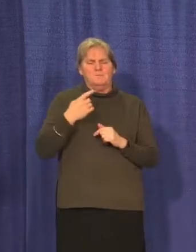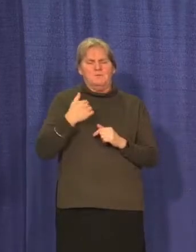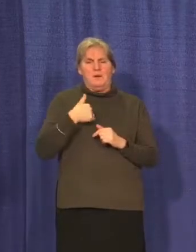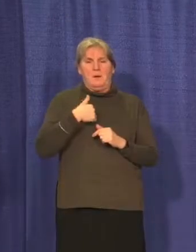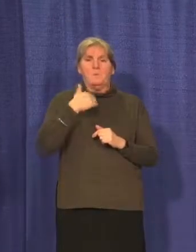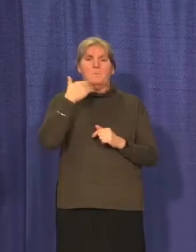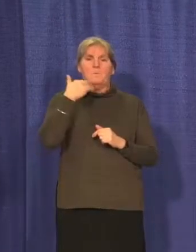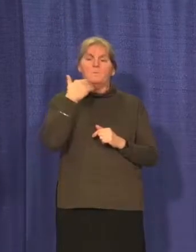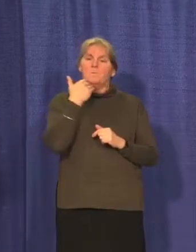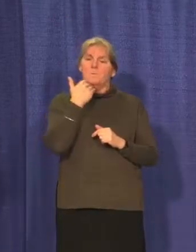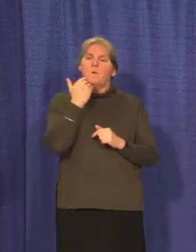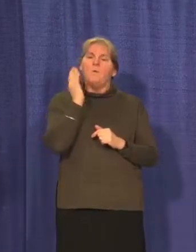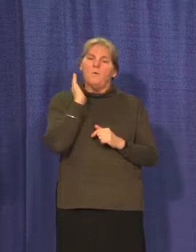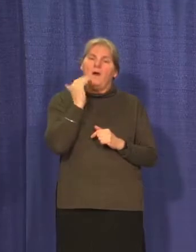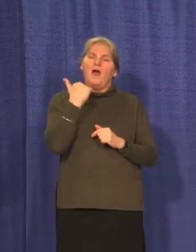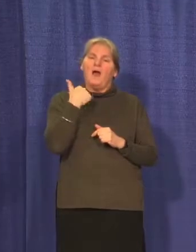So I know that there are always